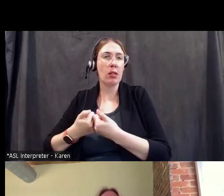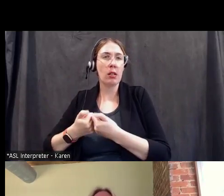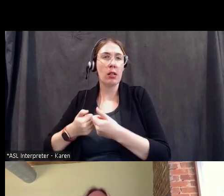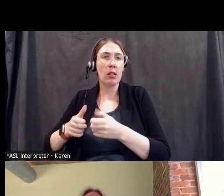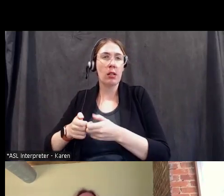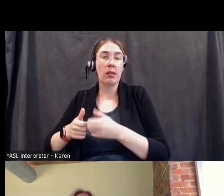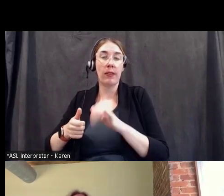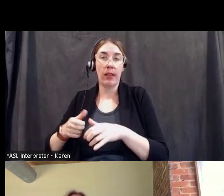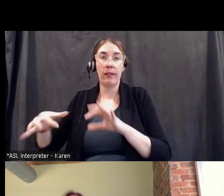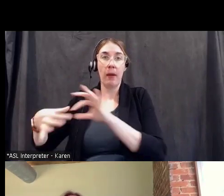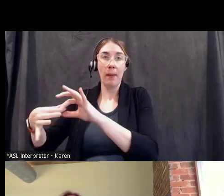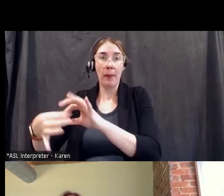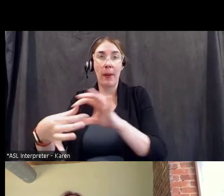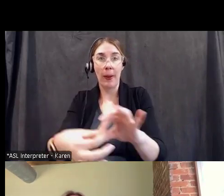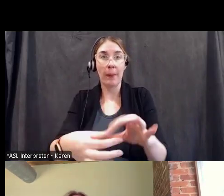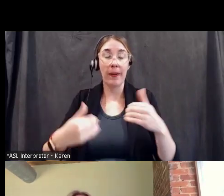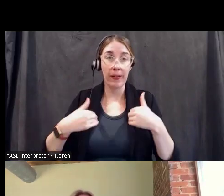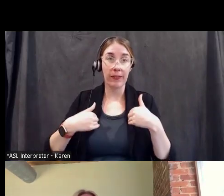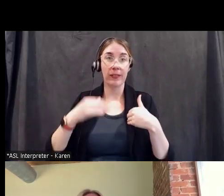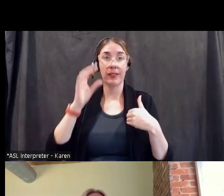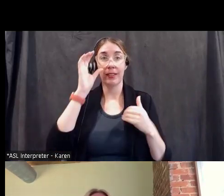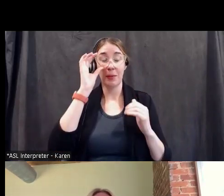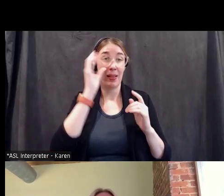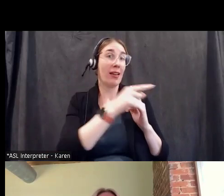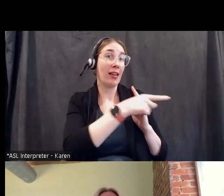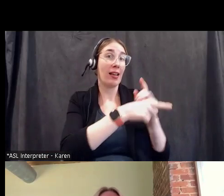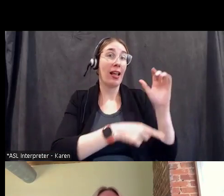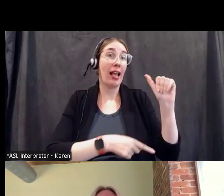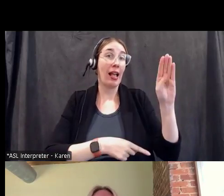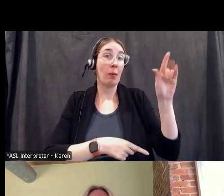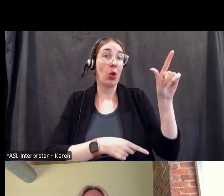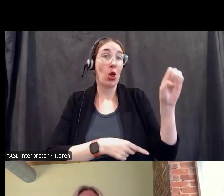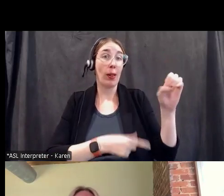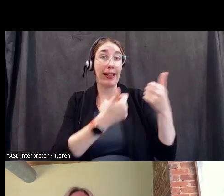One of the cool things about partnering with Able Gamers is that we are able to demonstrate